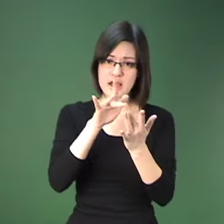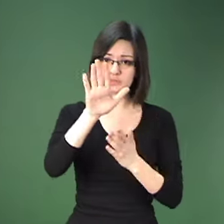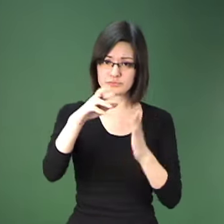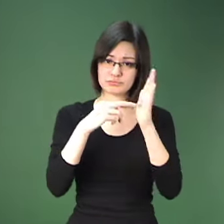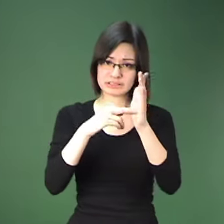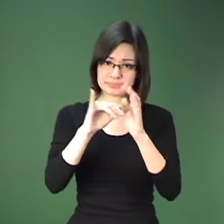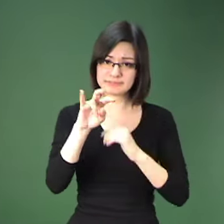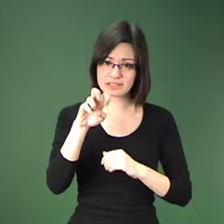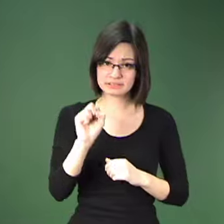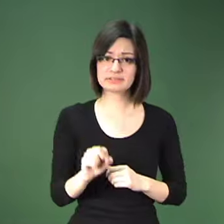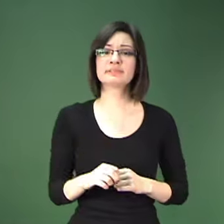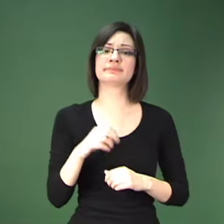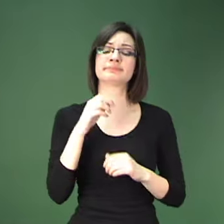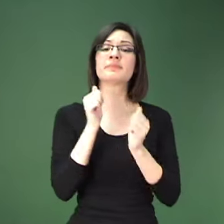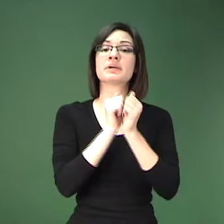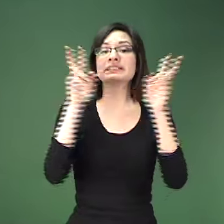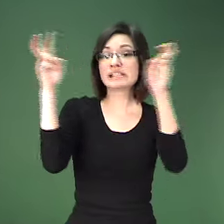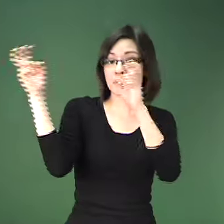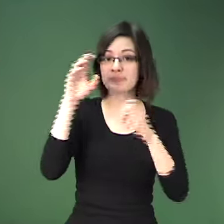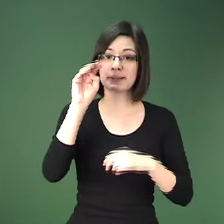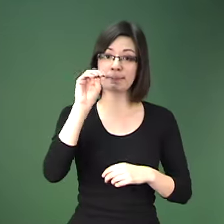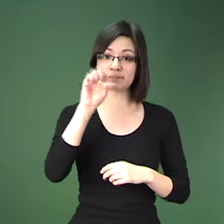your Representative, along with a sample message.